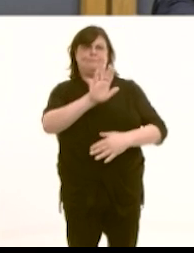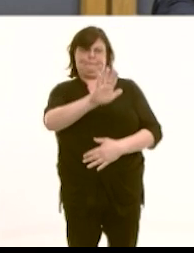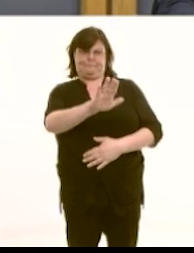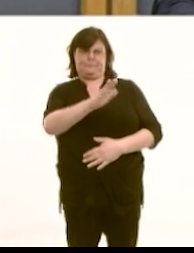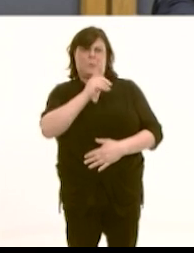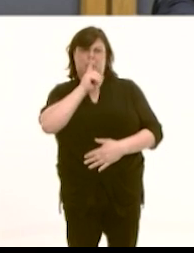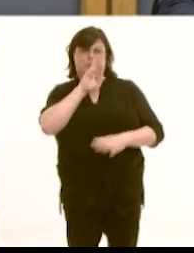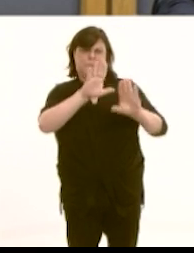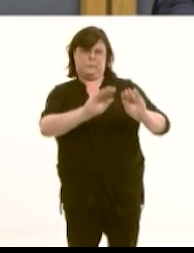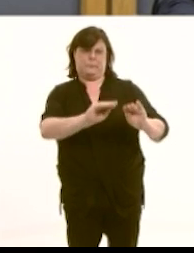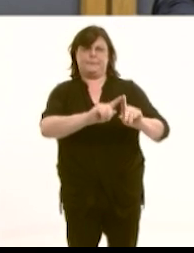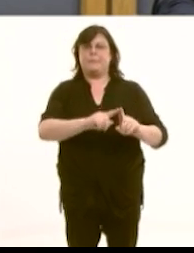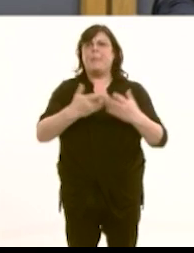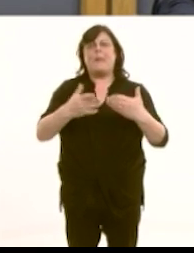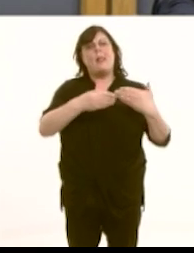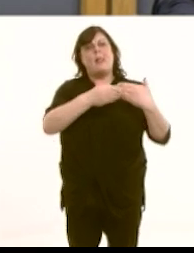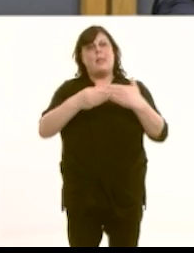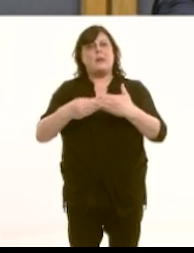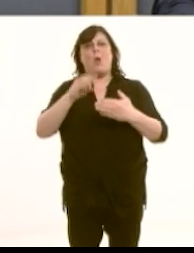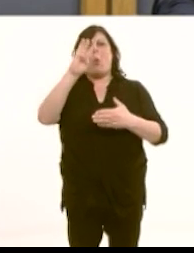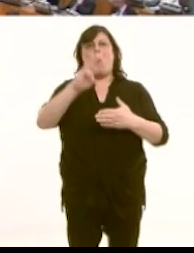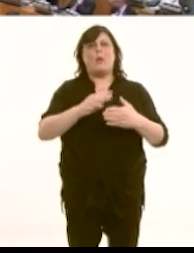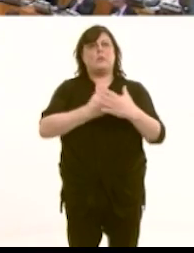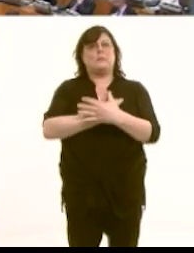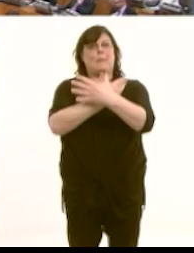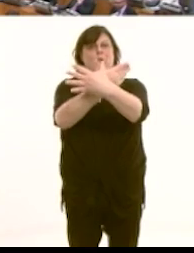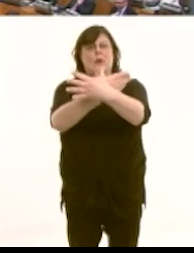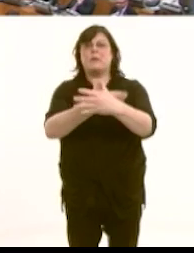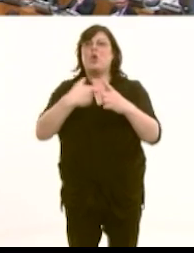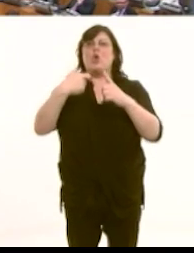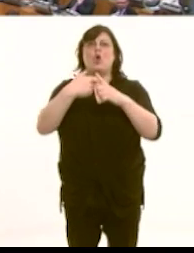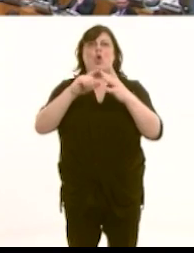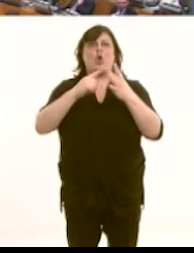Now we move to the leader of the Welsh Liberal Democrats, Kirsty Williams. Kirsty Williams: Thank you, Presiding Officer.